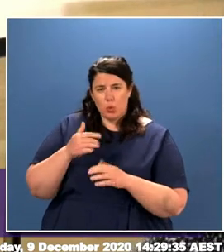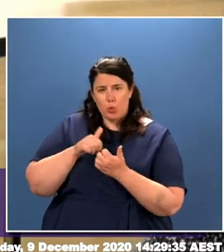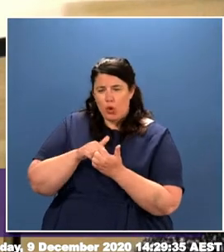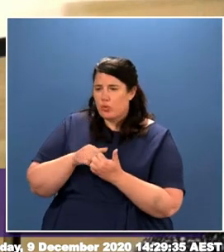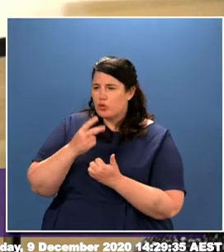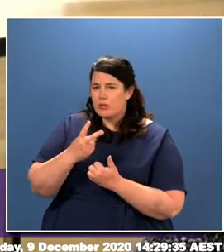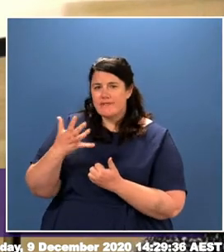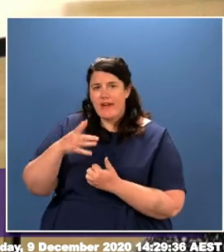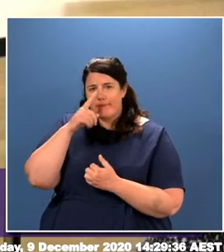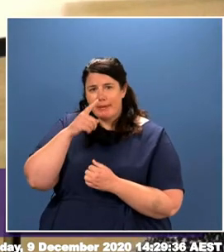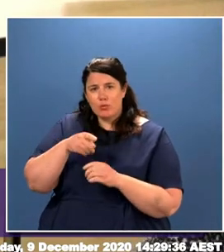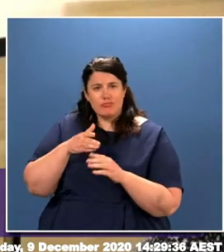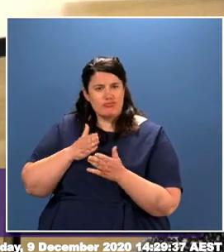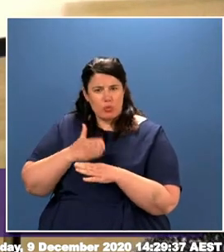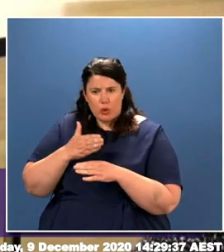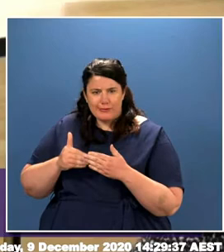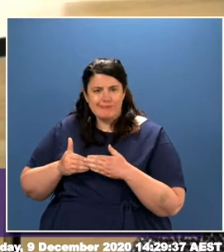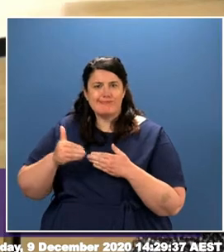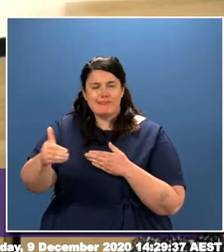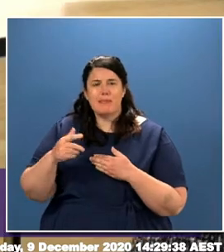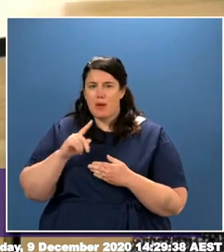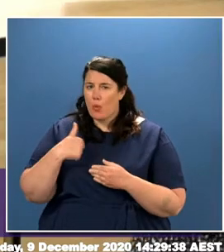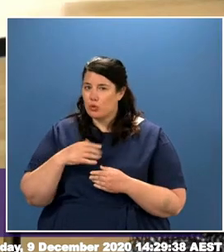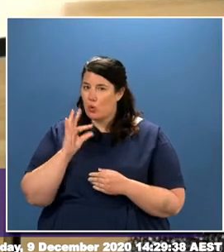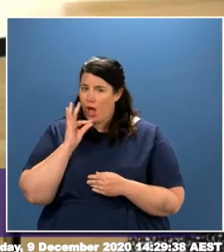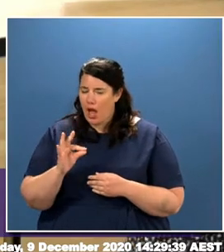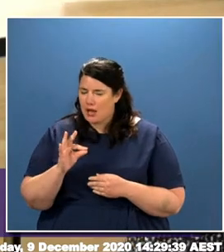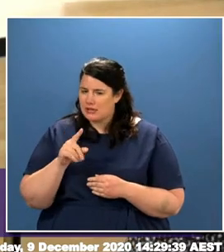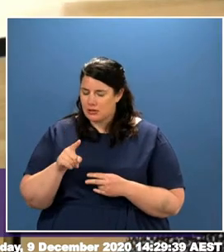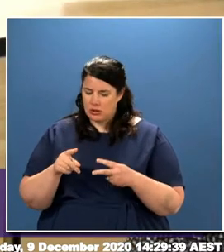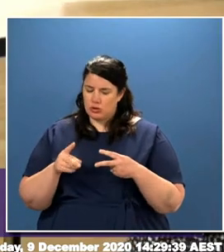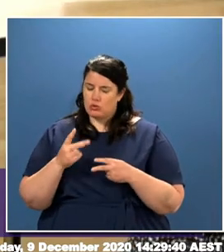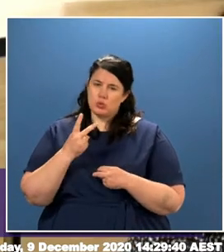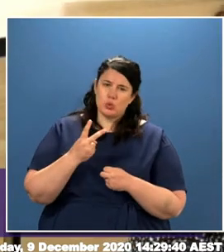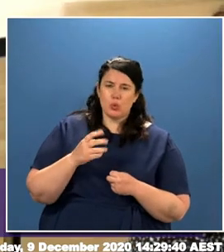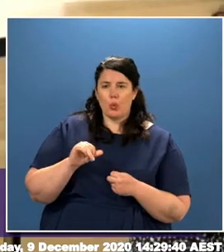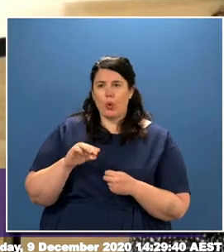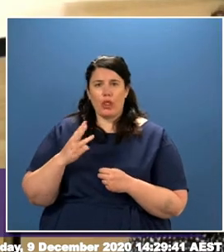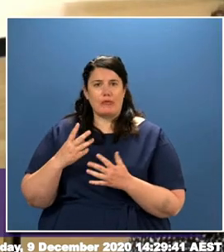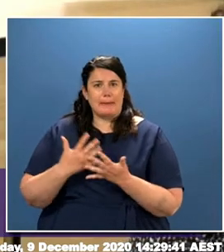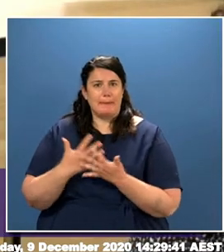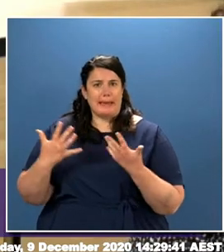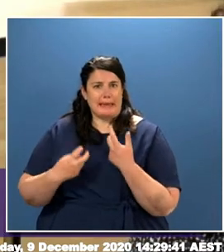some idea as to perhaps, for example, just two or three primary issues that you saw